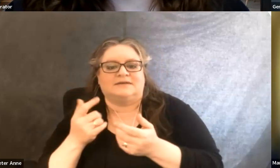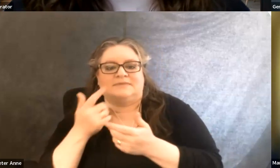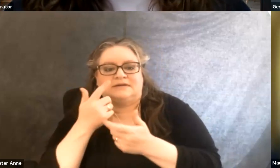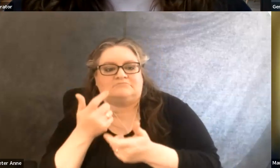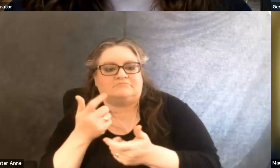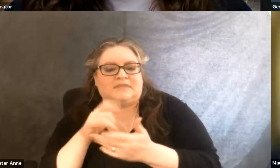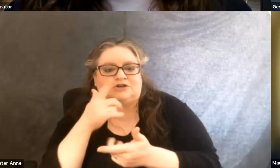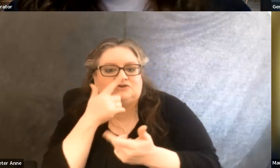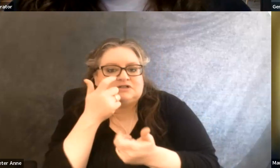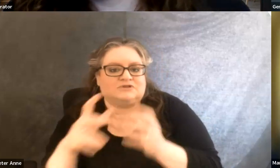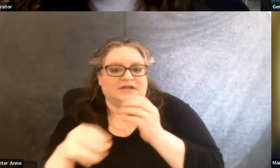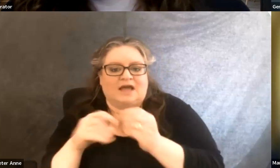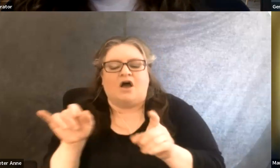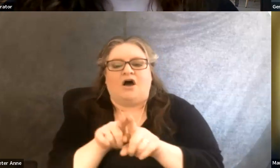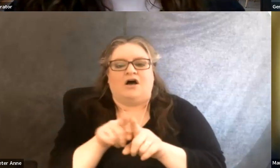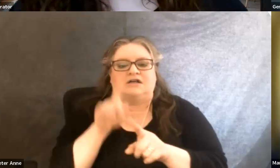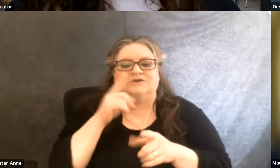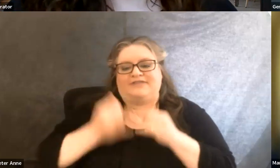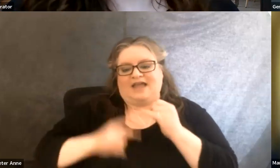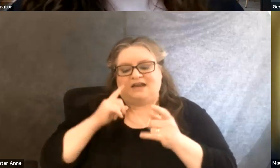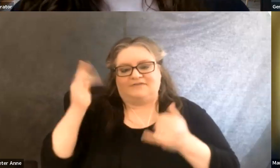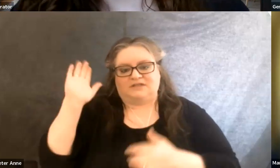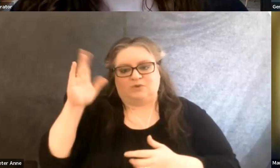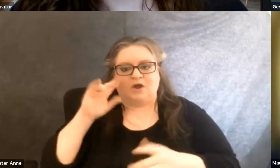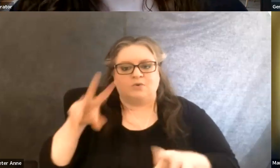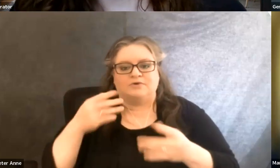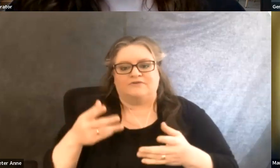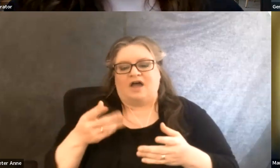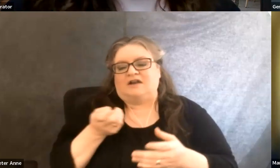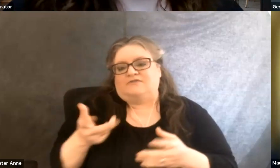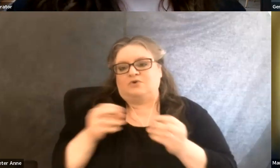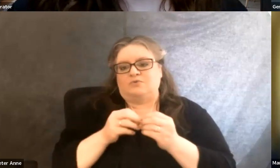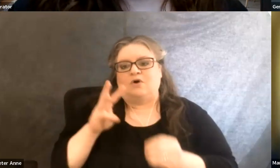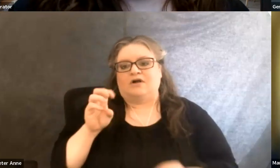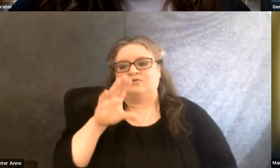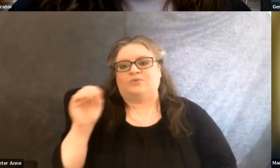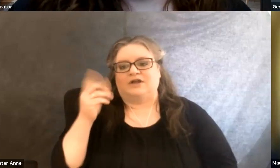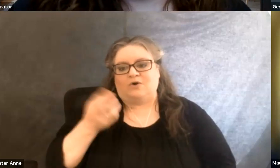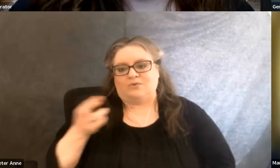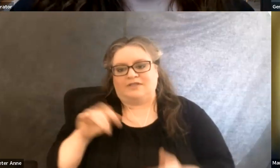I'll also, at the end of this presentation, provide a few more WeCo's resources that I can share.